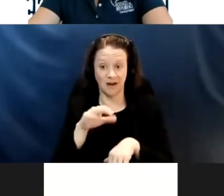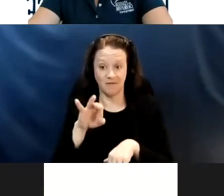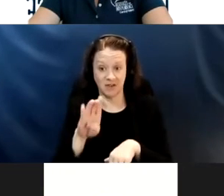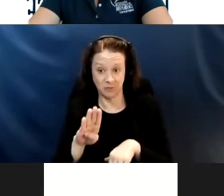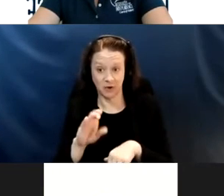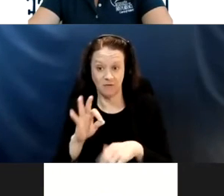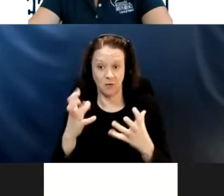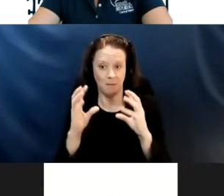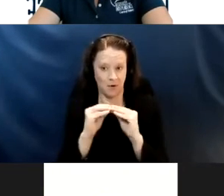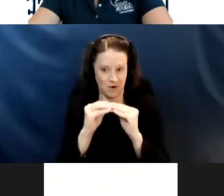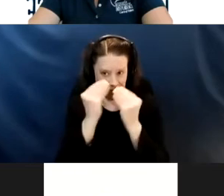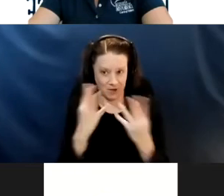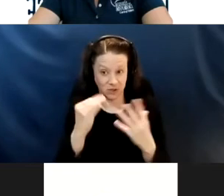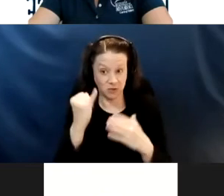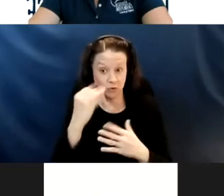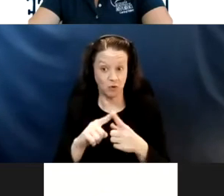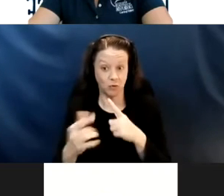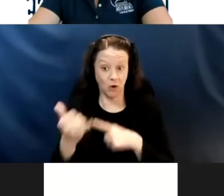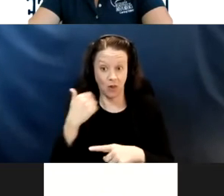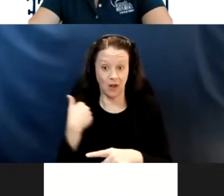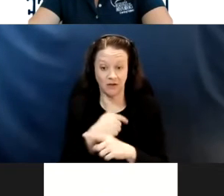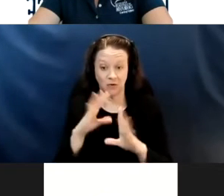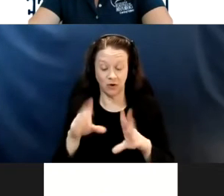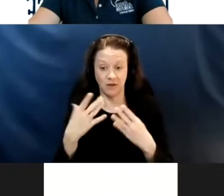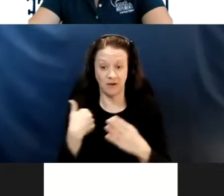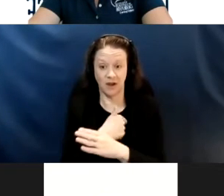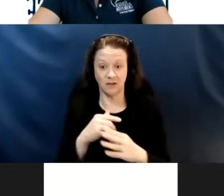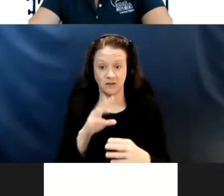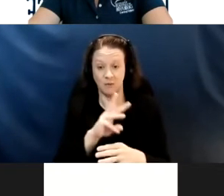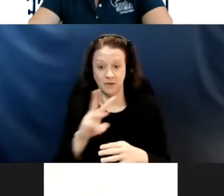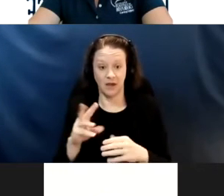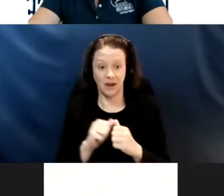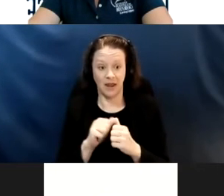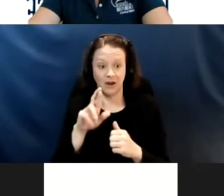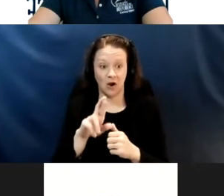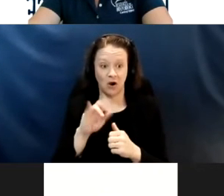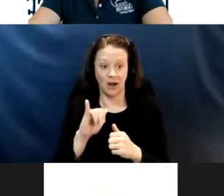or if you'd like to give us a call or visit our website RICV.org, please, please feel free to do so.